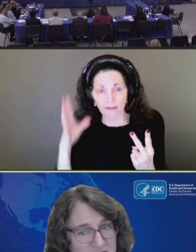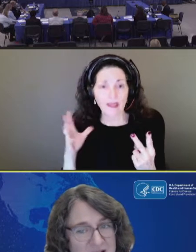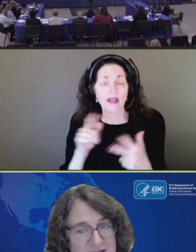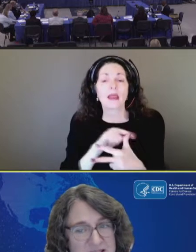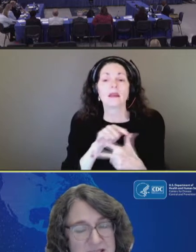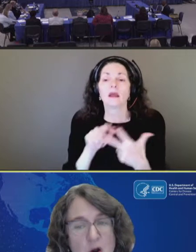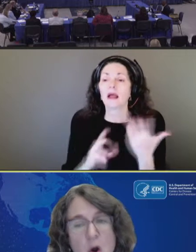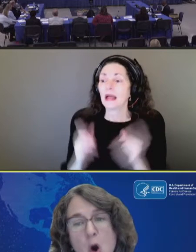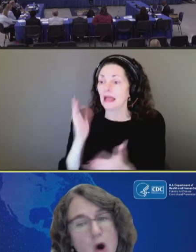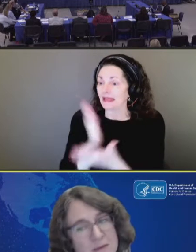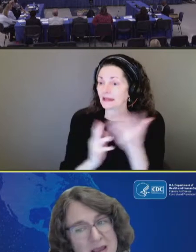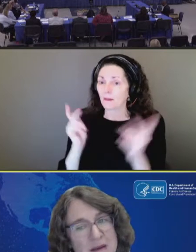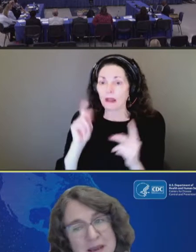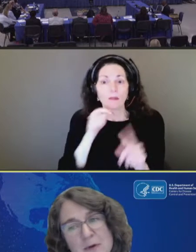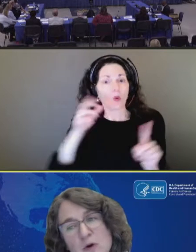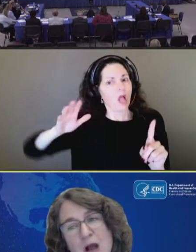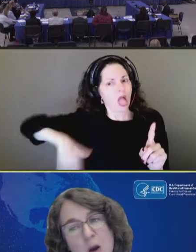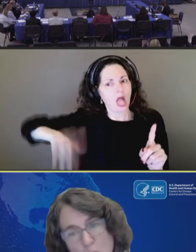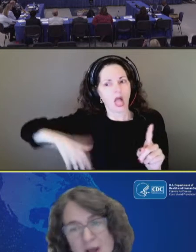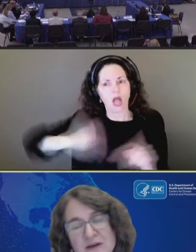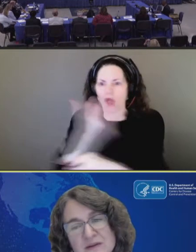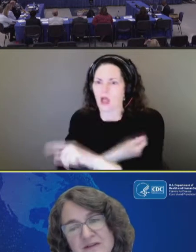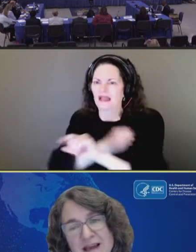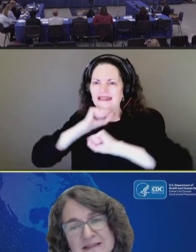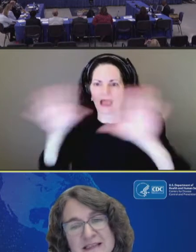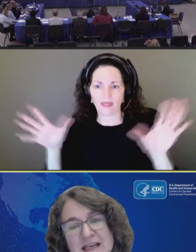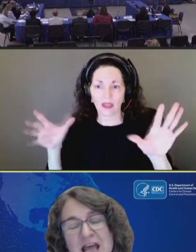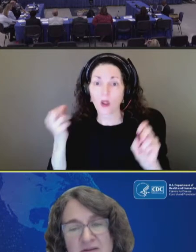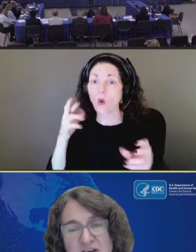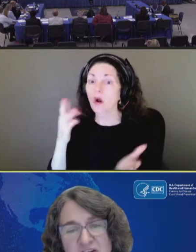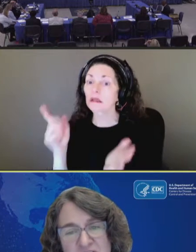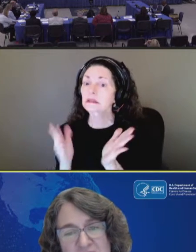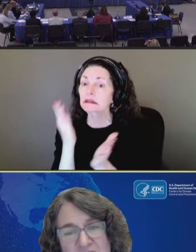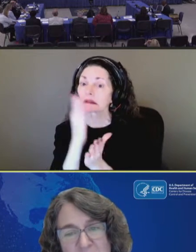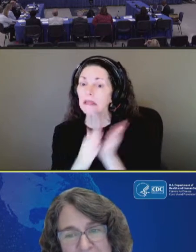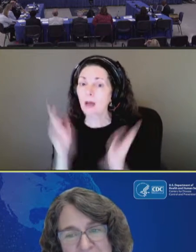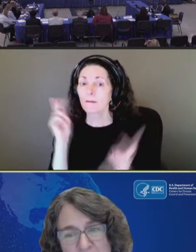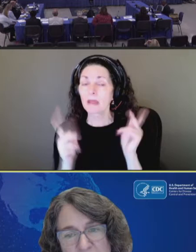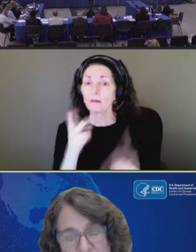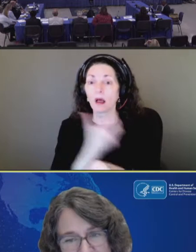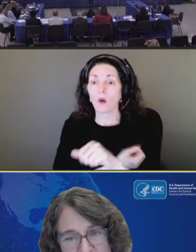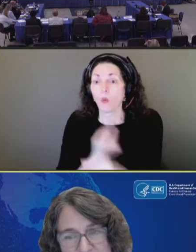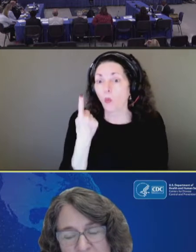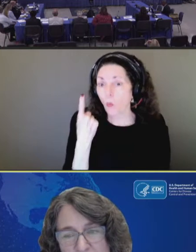for a vaccine. Or maybe people who got one dose of vaccine and haven't achieved maximum levels of